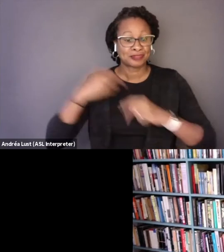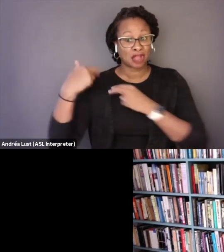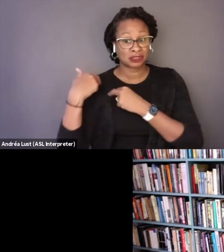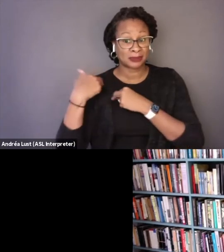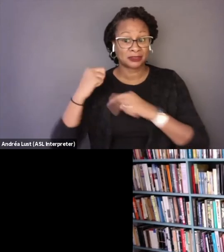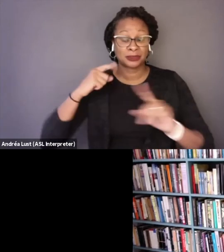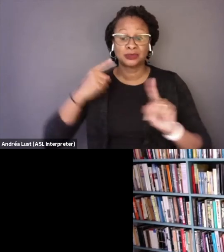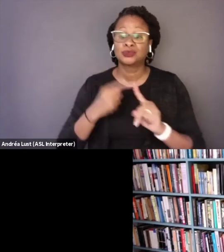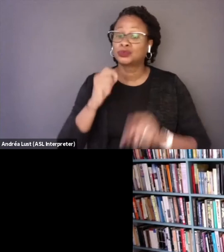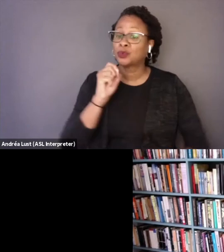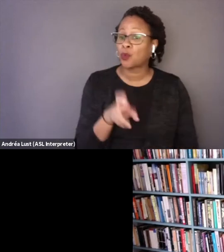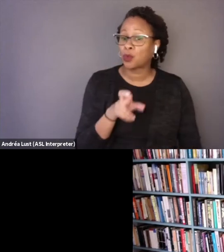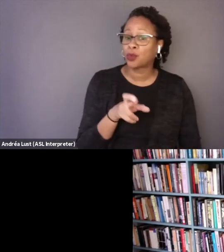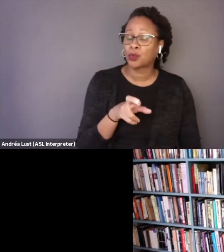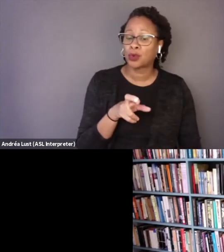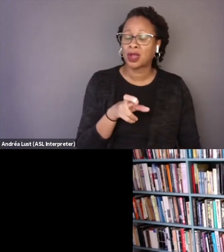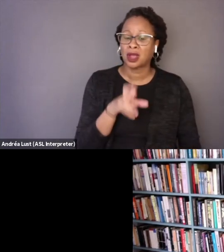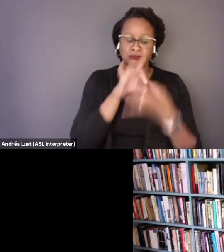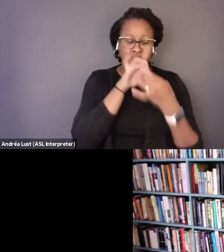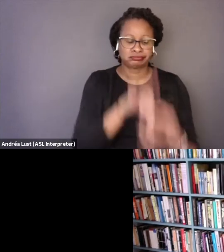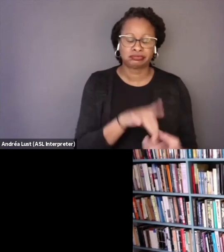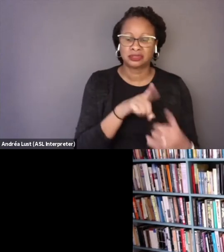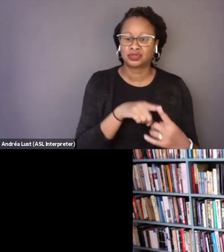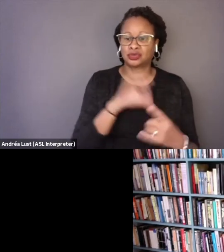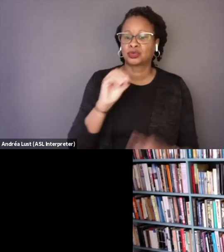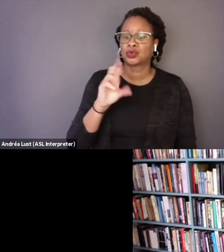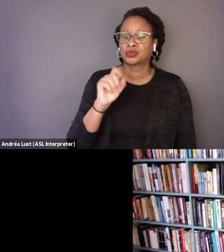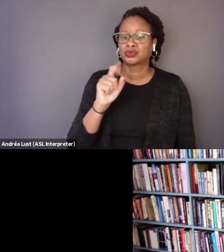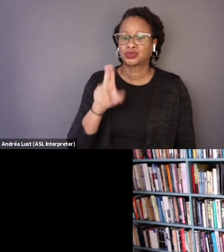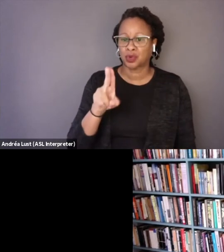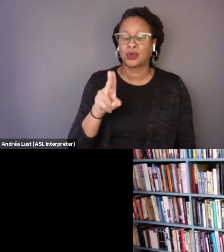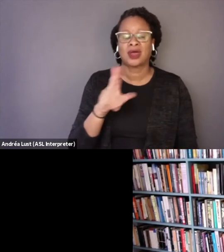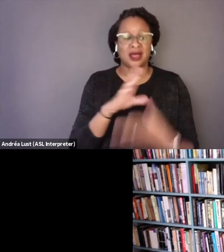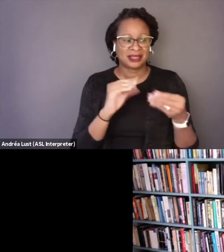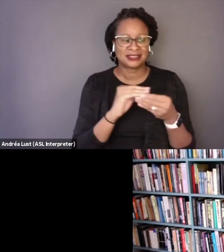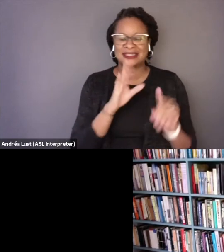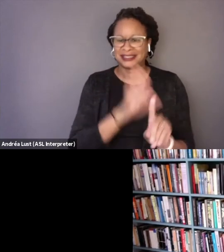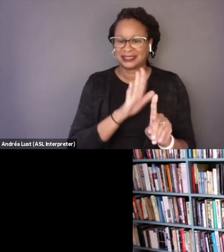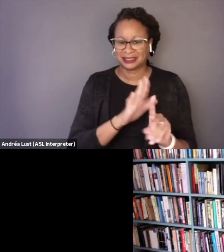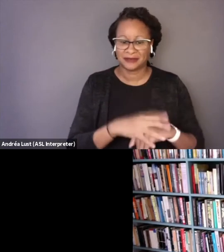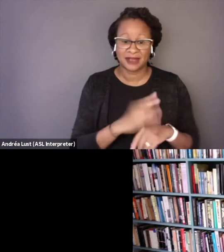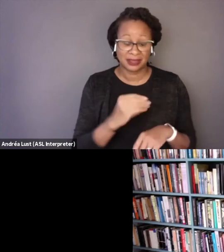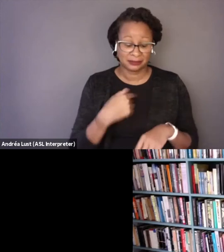or an allegiance to the Cousteau legacy in and of itself. And I think that the Cousteau legacy